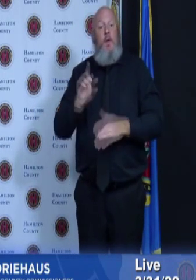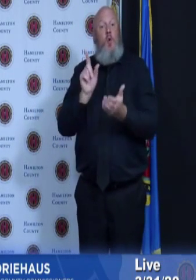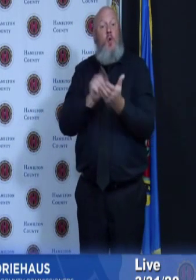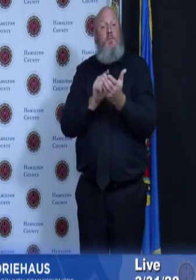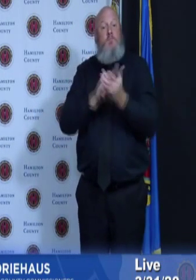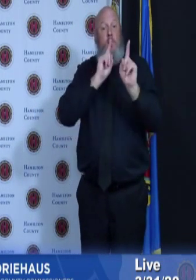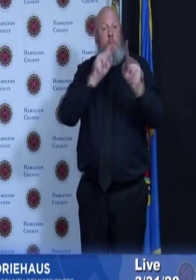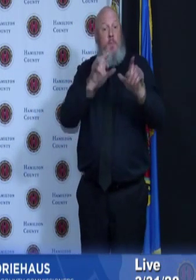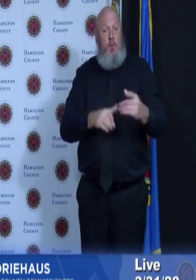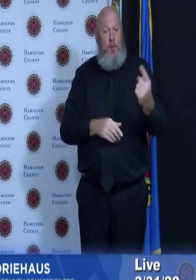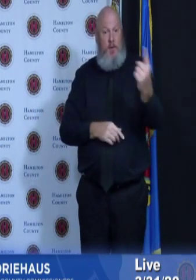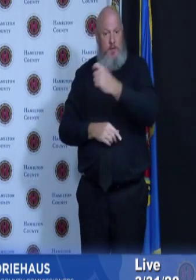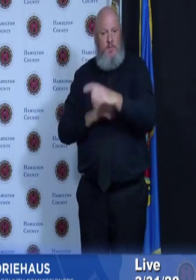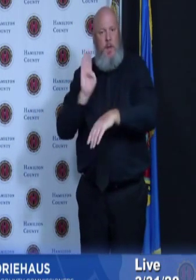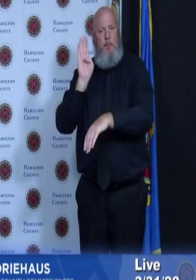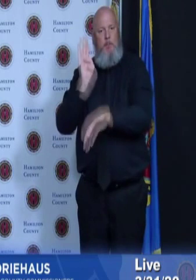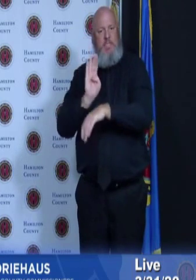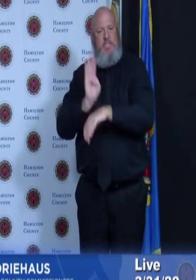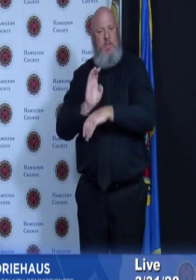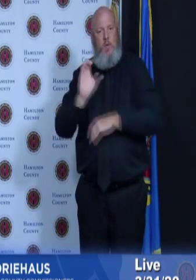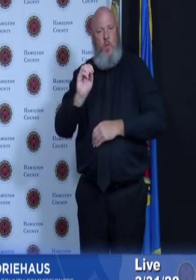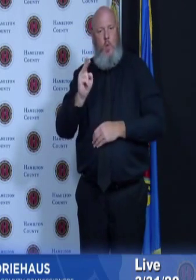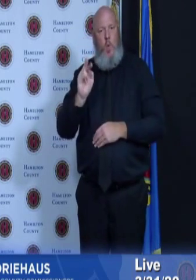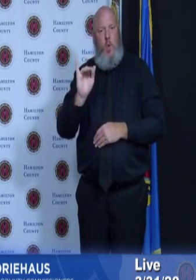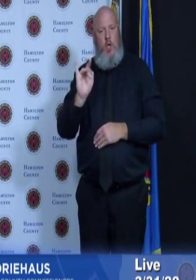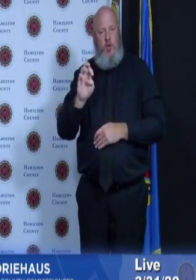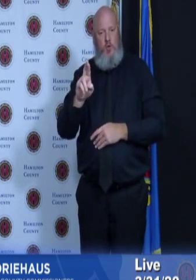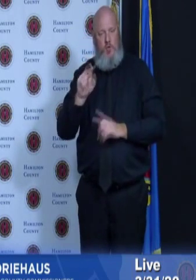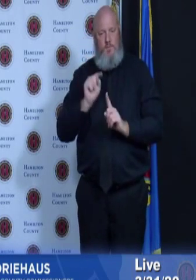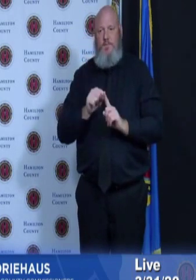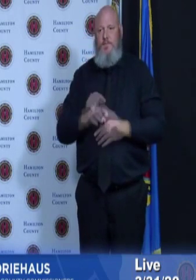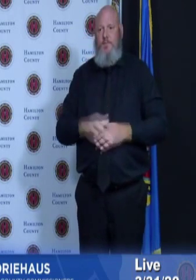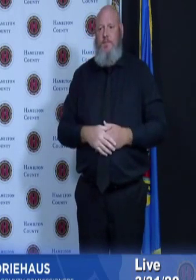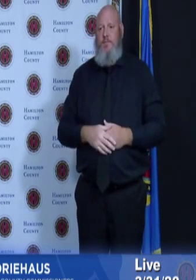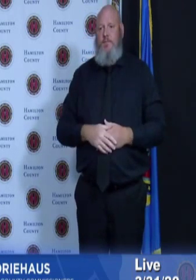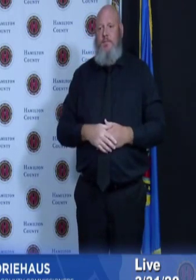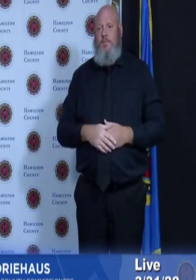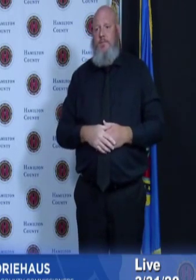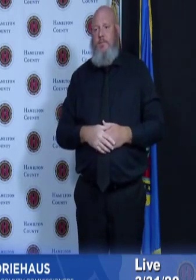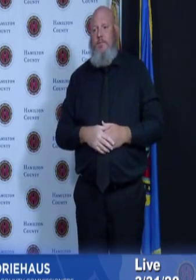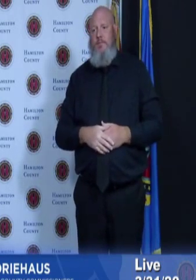third or fourth Covid federal bill be the the savings the cities of accomplishing